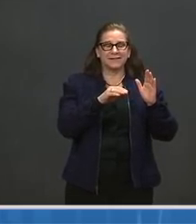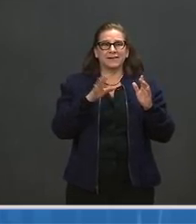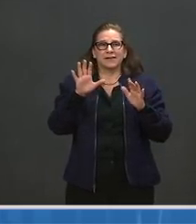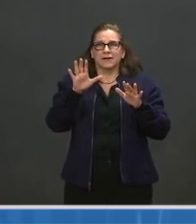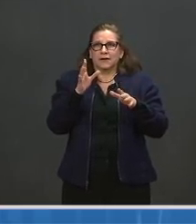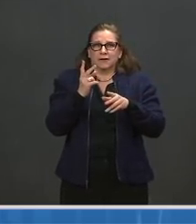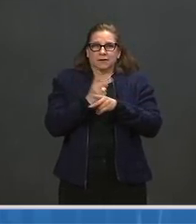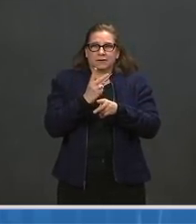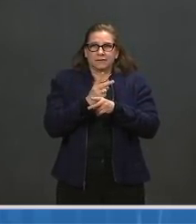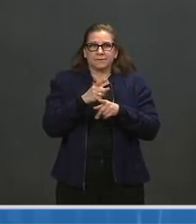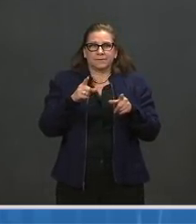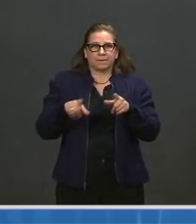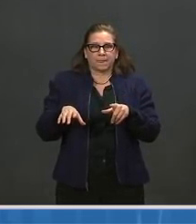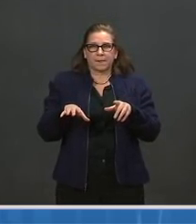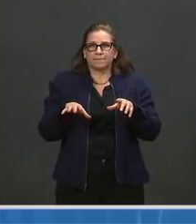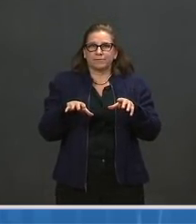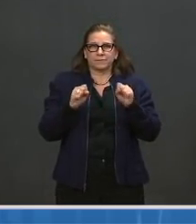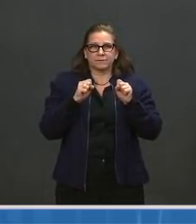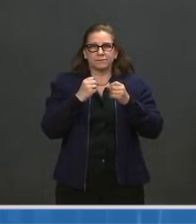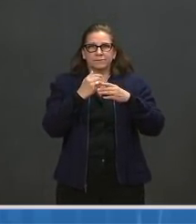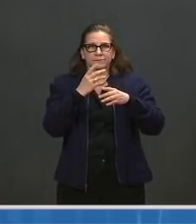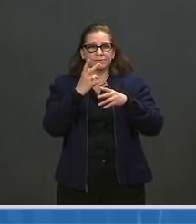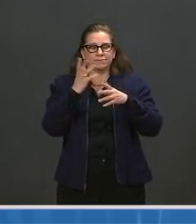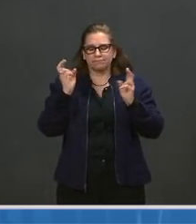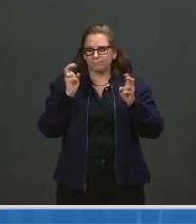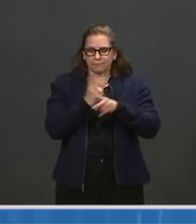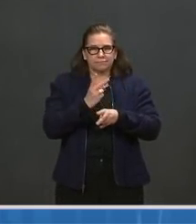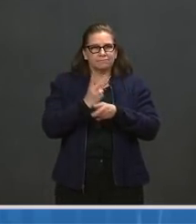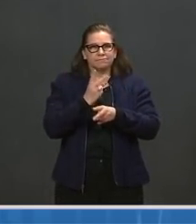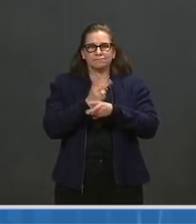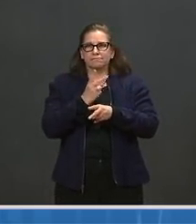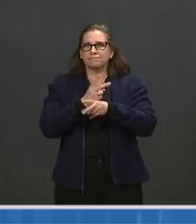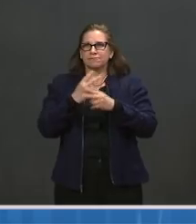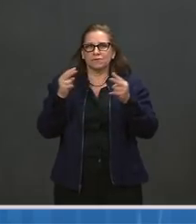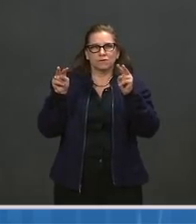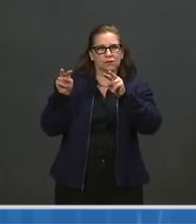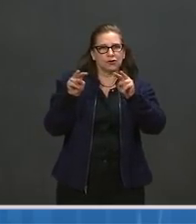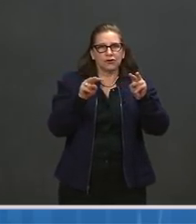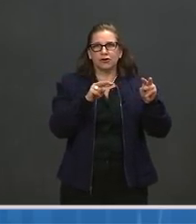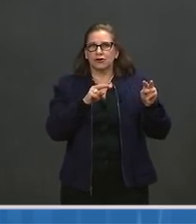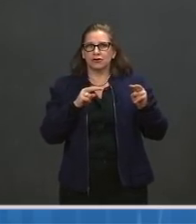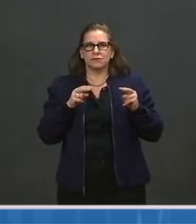if we don't take the right actions now, we will have another avoidable surge,